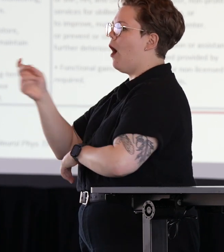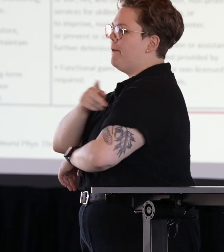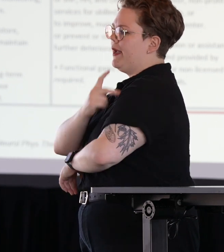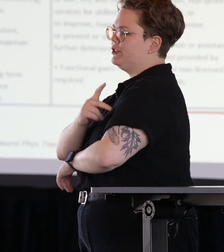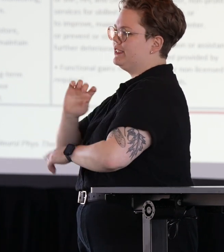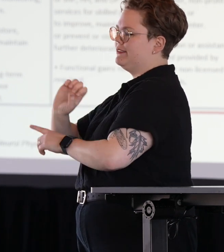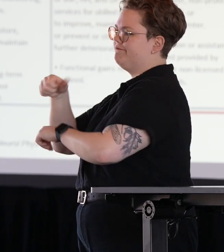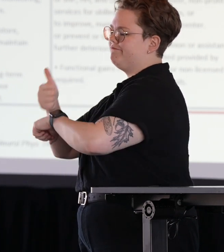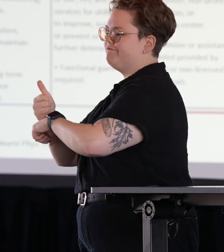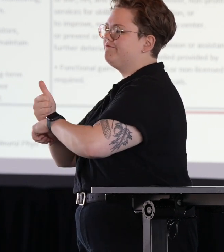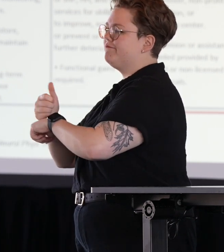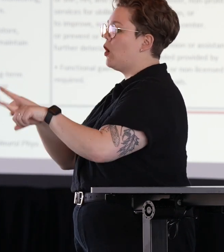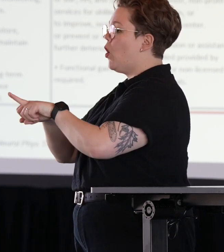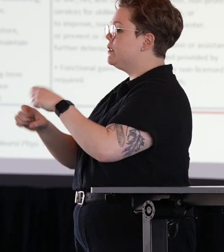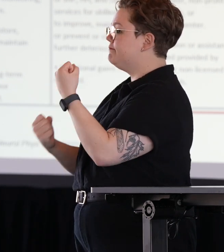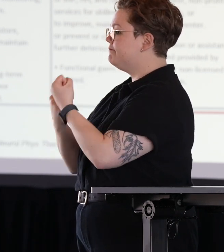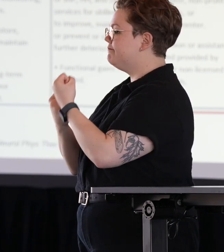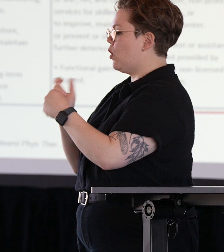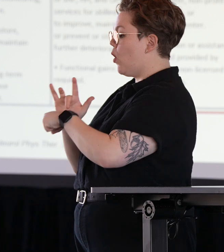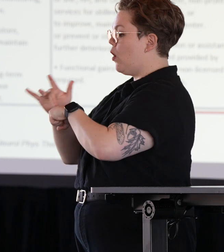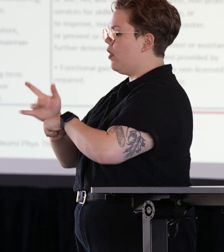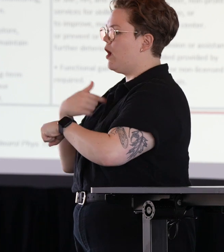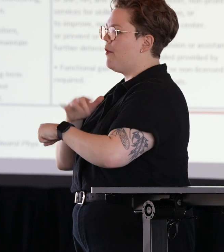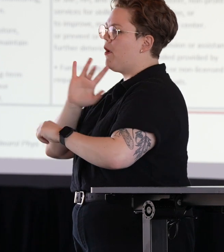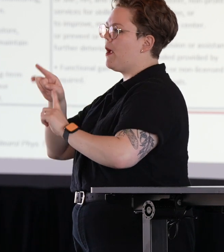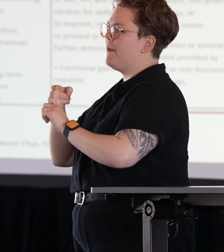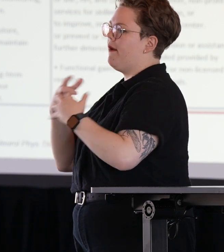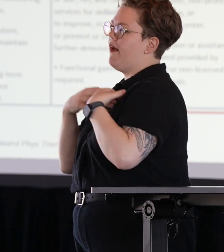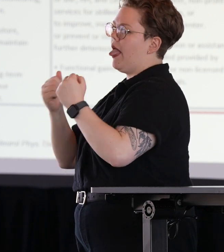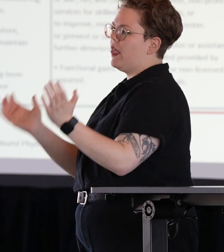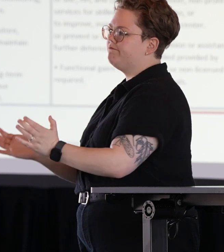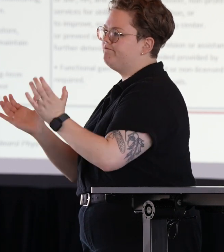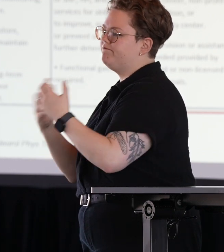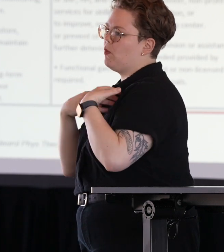that we're advocating for is early on, we're talking about health promotion and wellness, healthy habits, life, self,